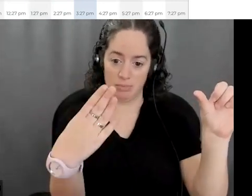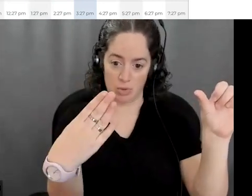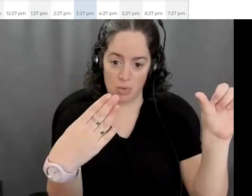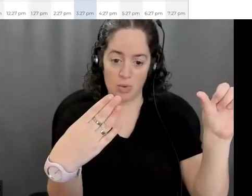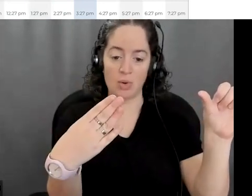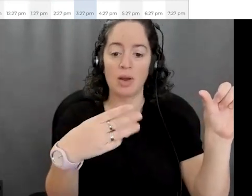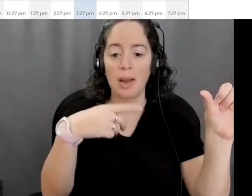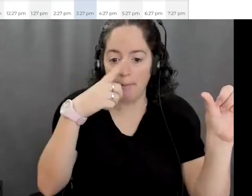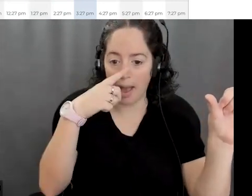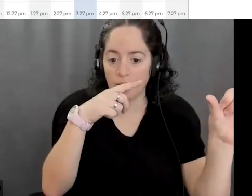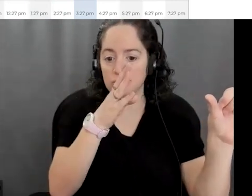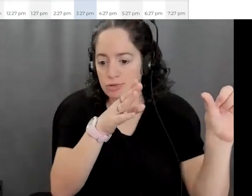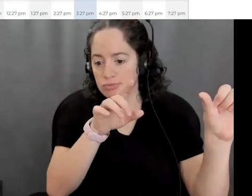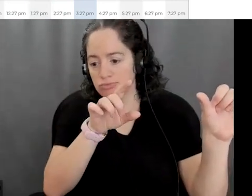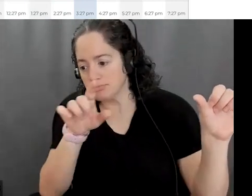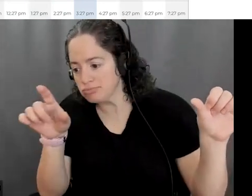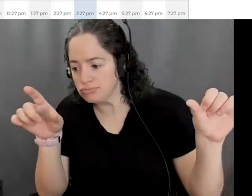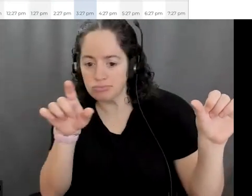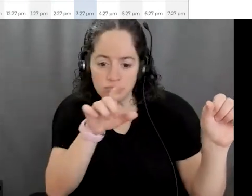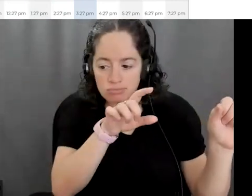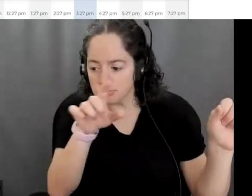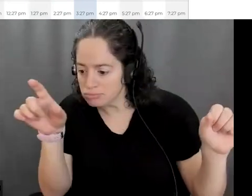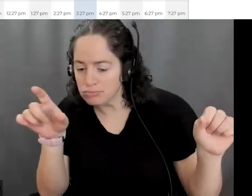you can see that for this particular trip, I've got--